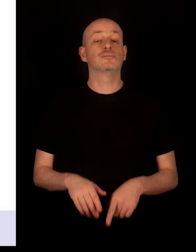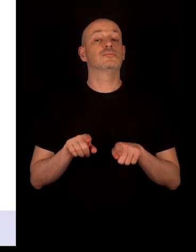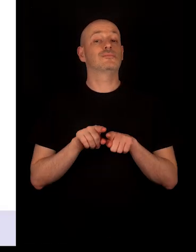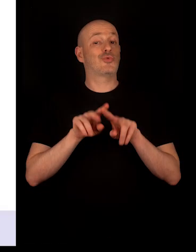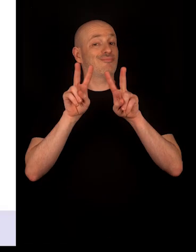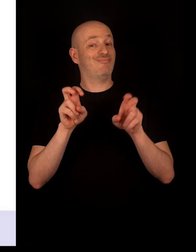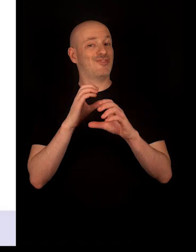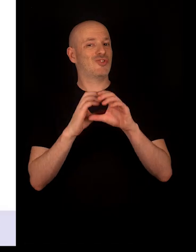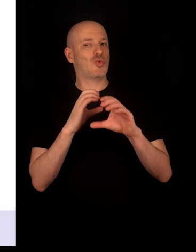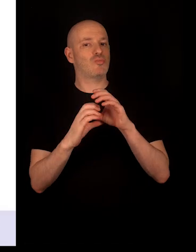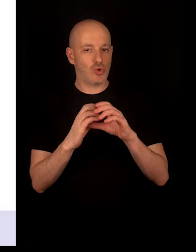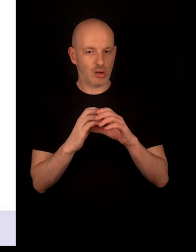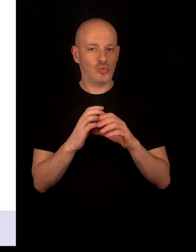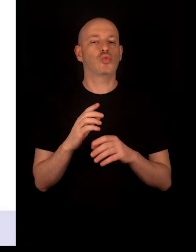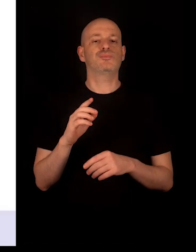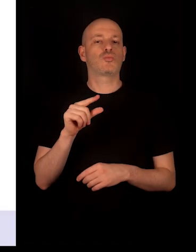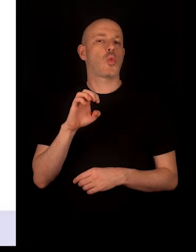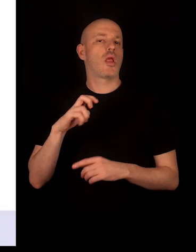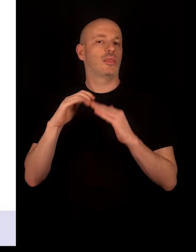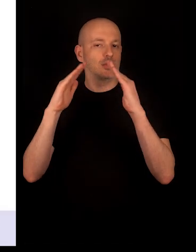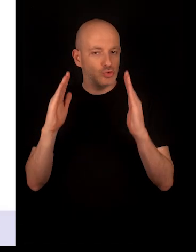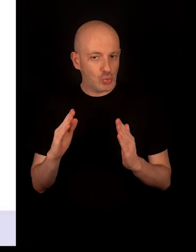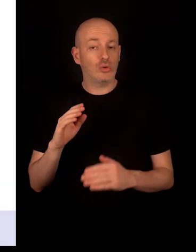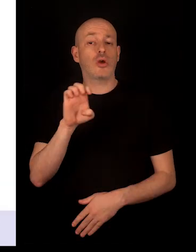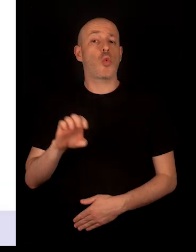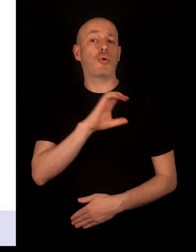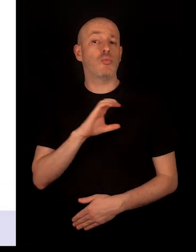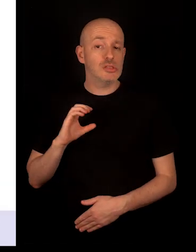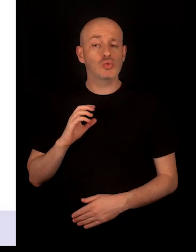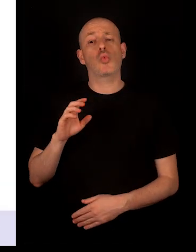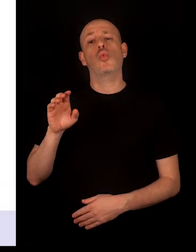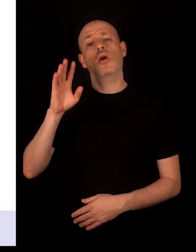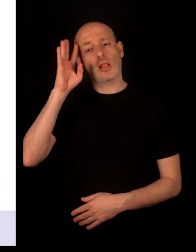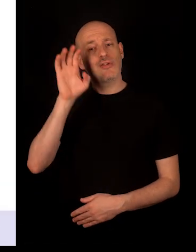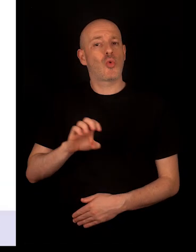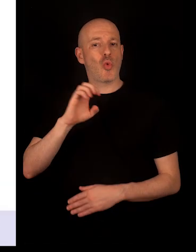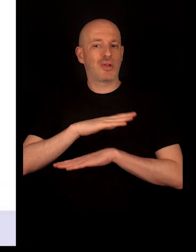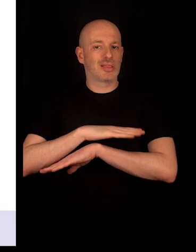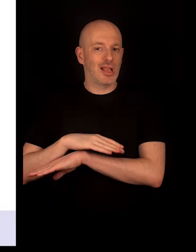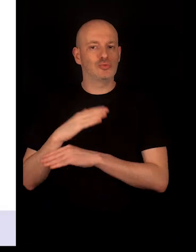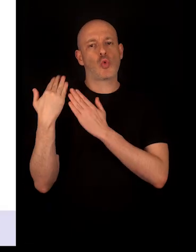Then, also under communication, the Goethe-Institut, European Commission, and Creative Europe Desks’ obligations: